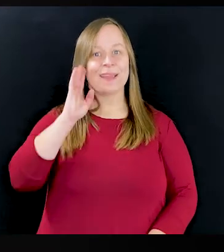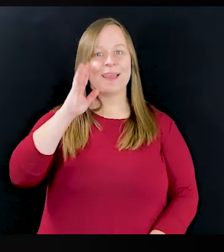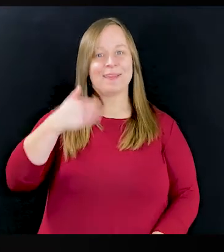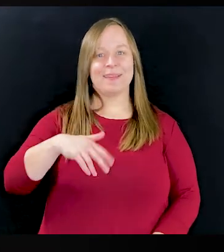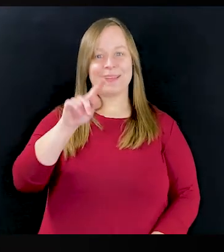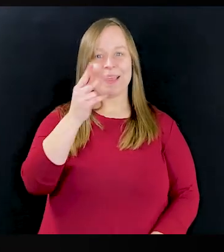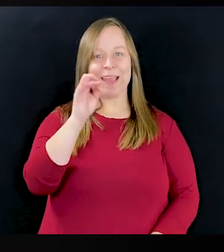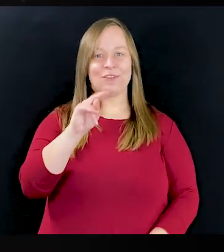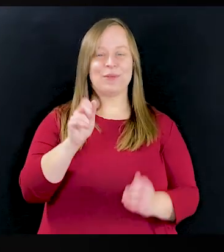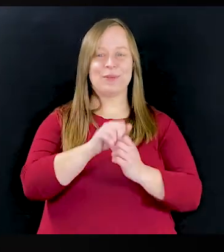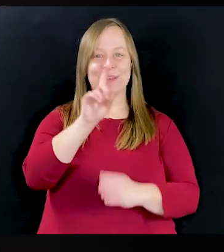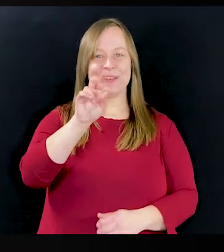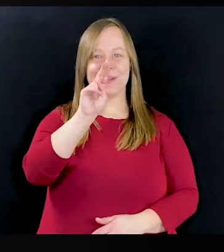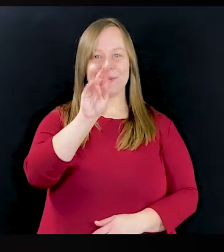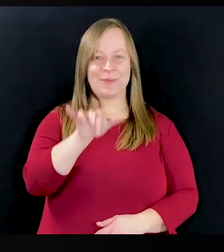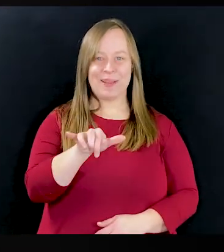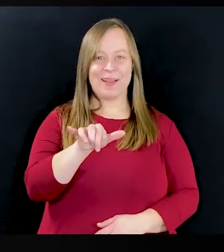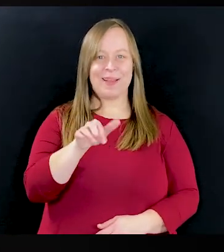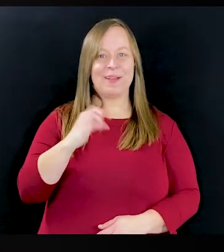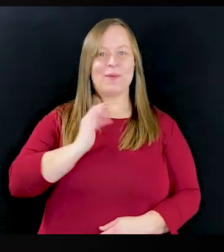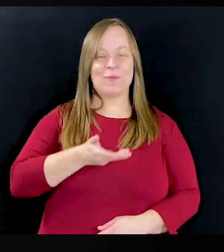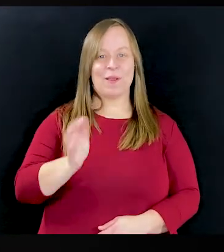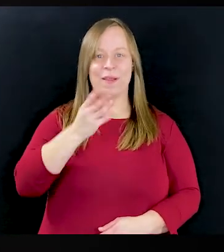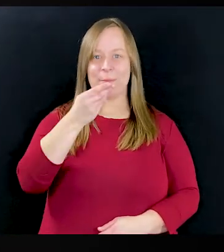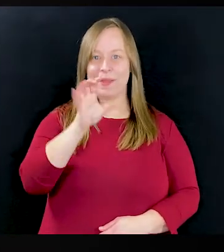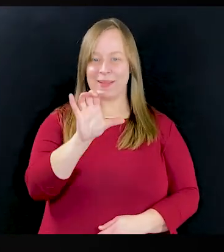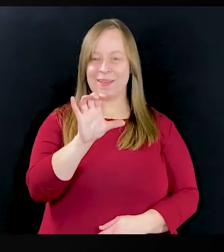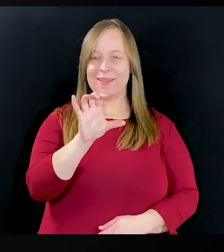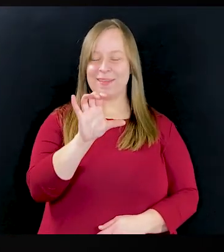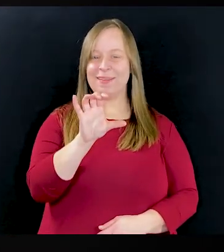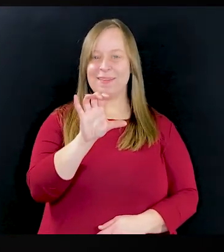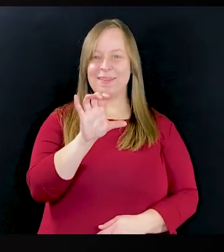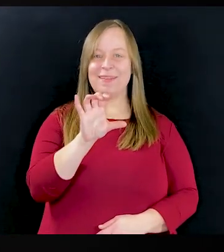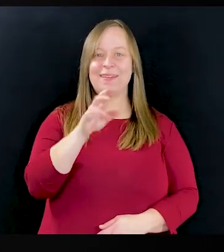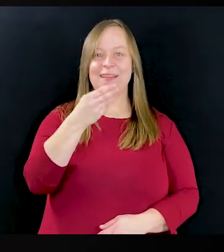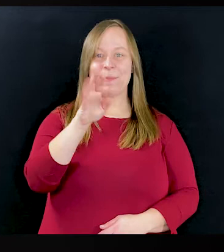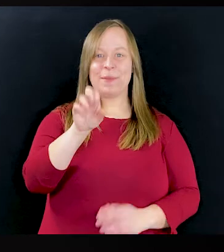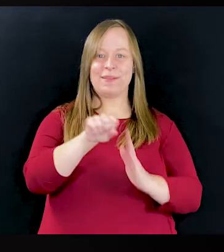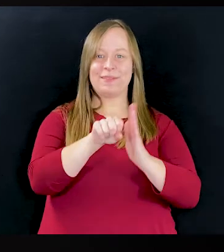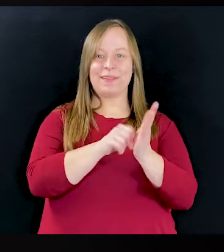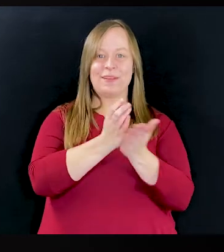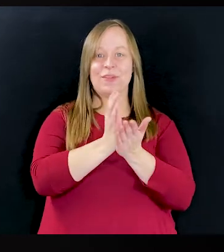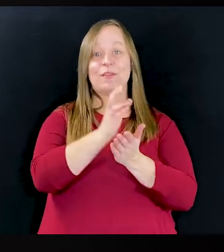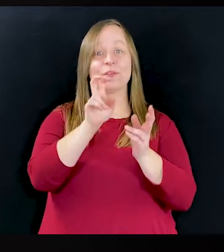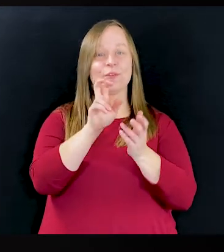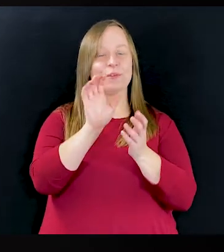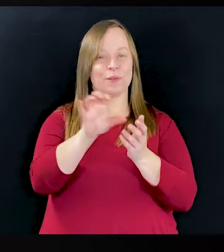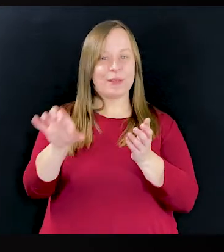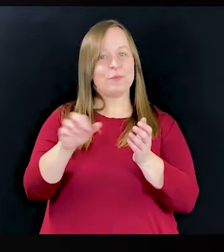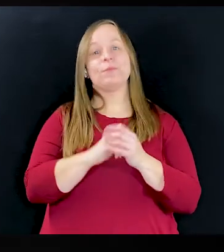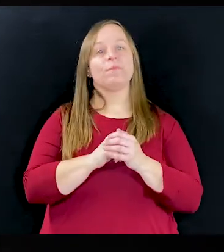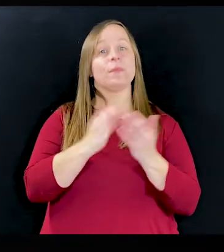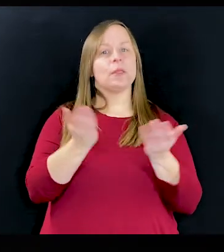This is Katrin with Disability Rights New York. Welcome to our podcast, Empire State of Rights: Closed Captioned.